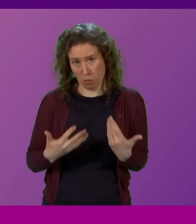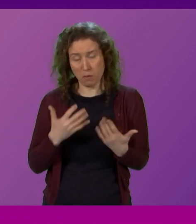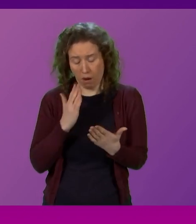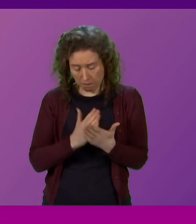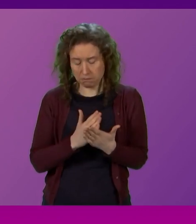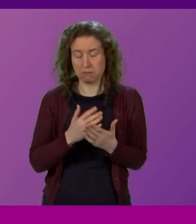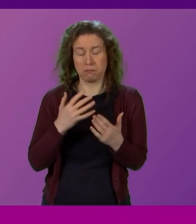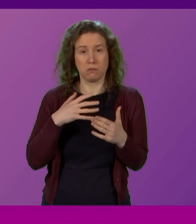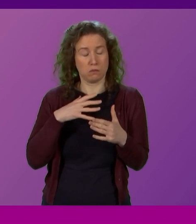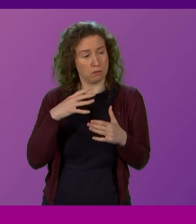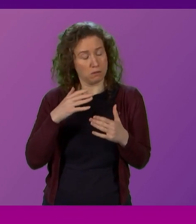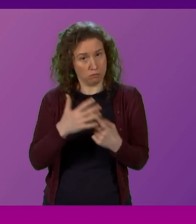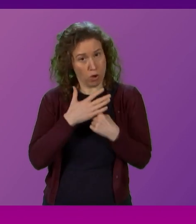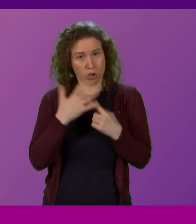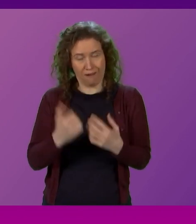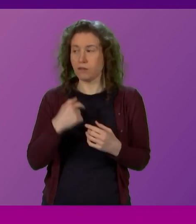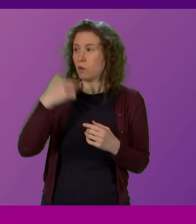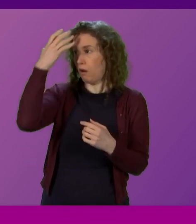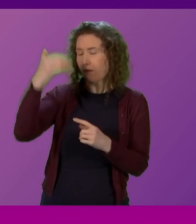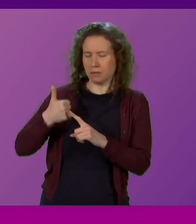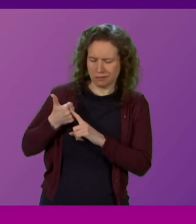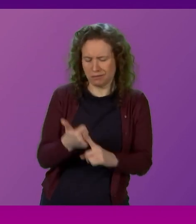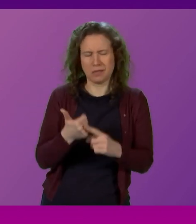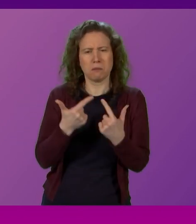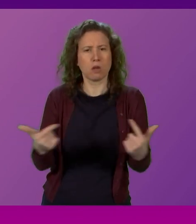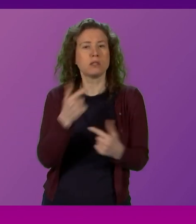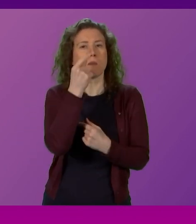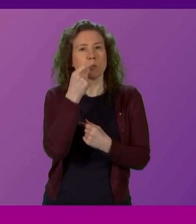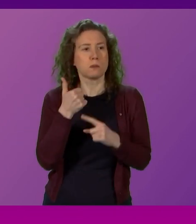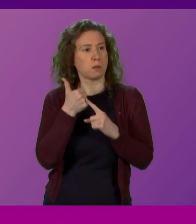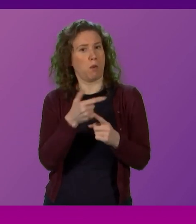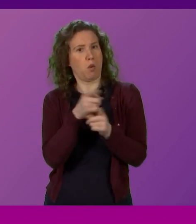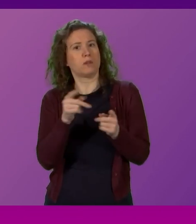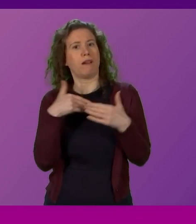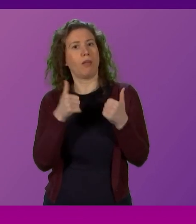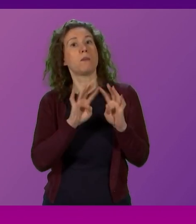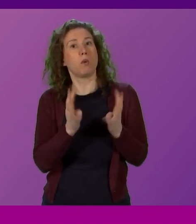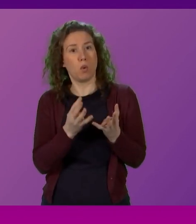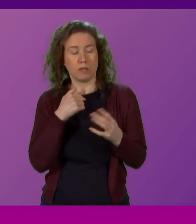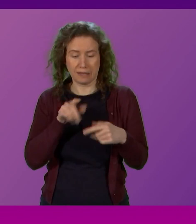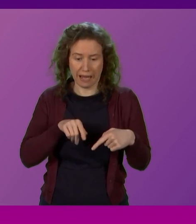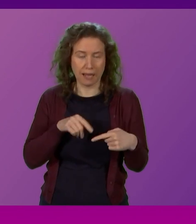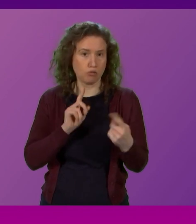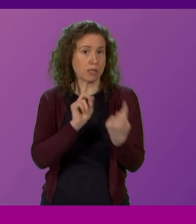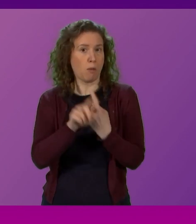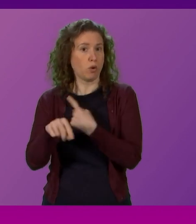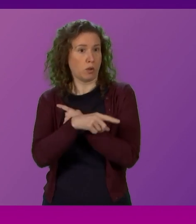continues to do everything possible to support NHS boards as they address those pressures.